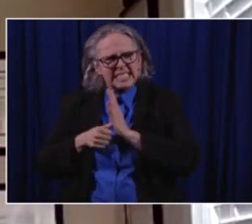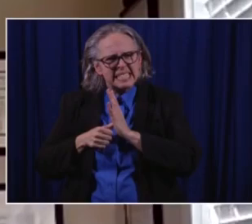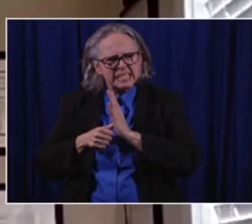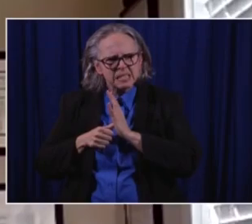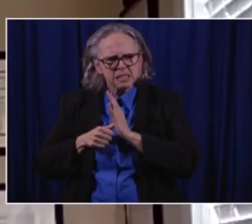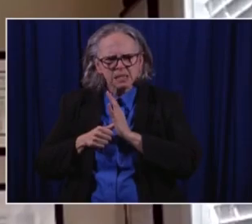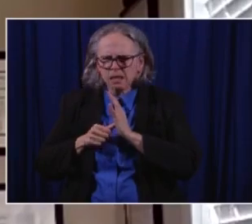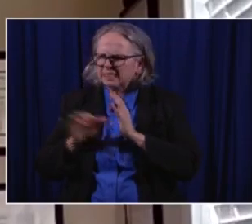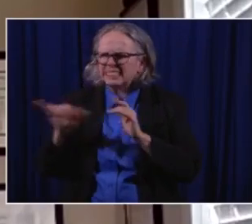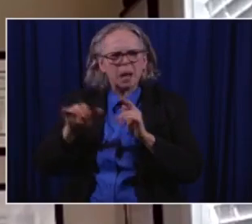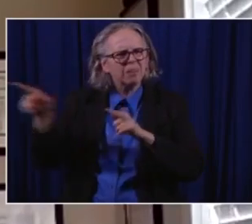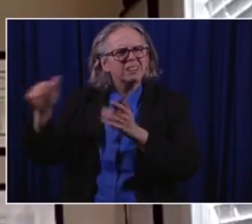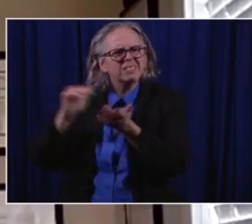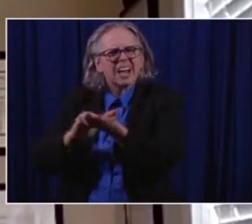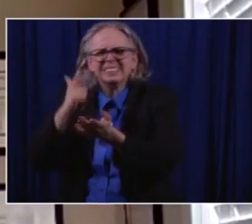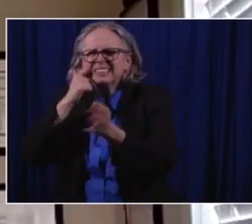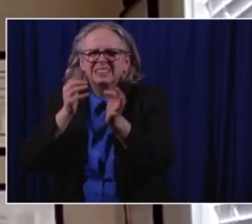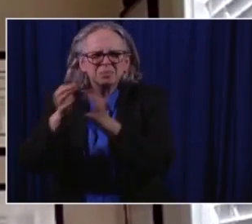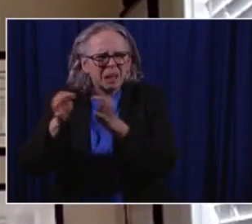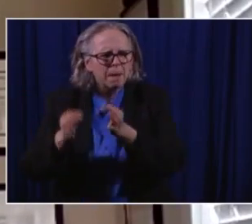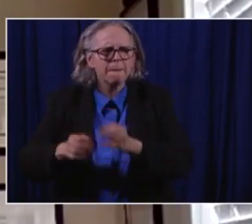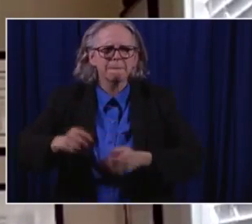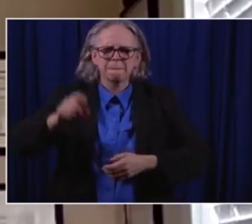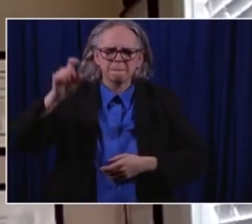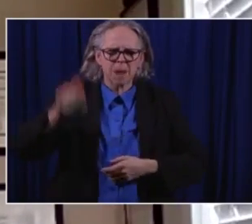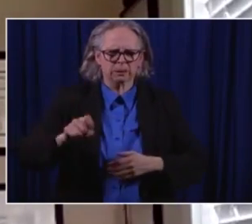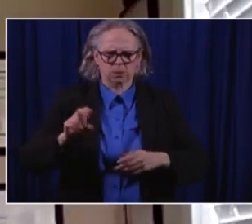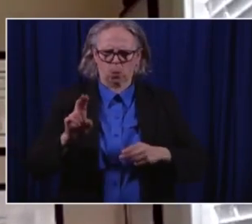to work and what we must go out